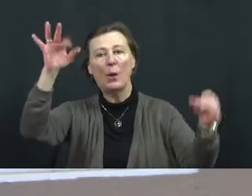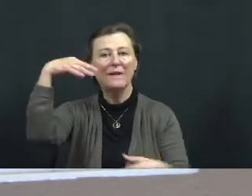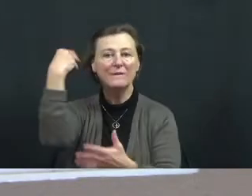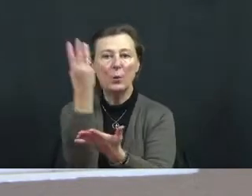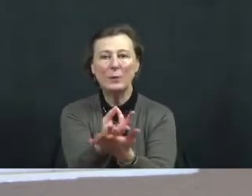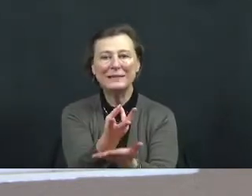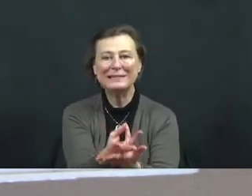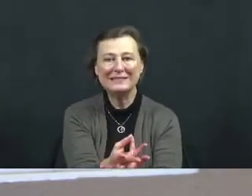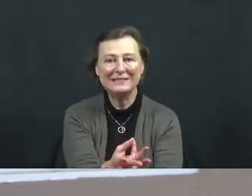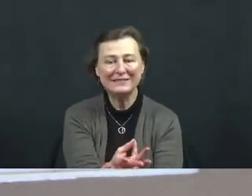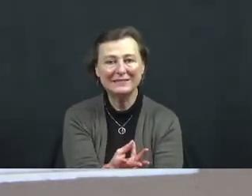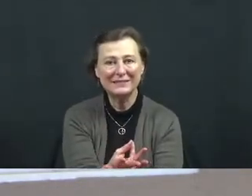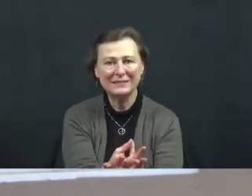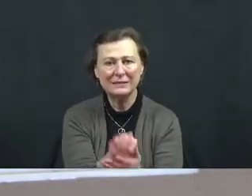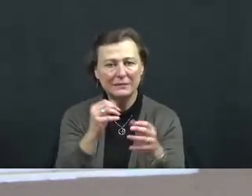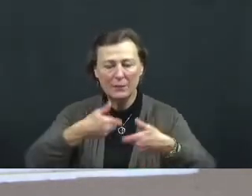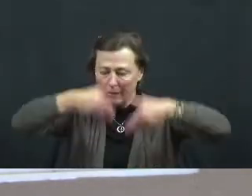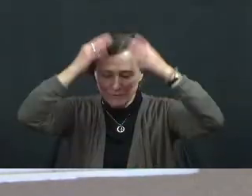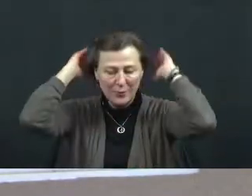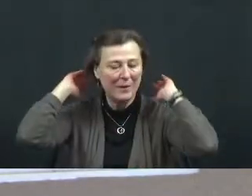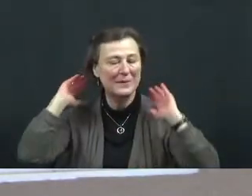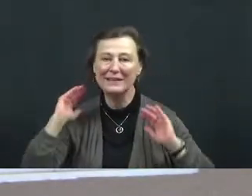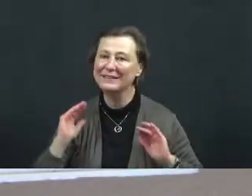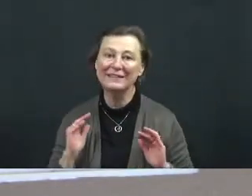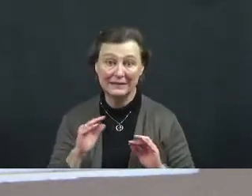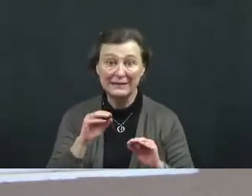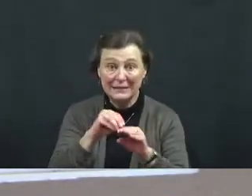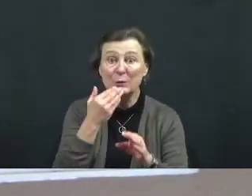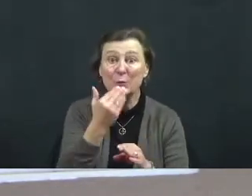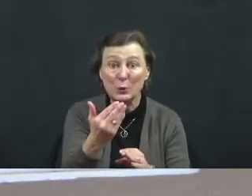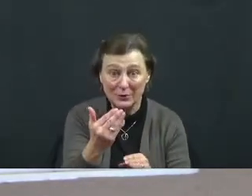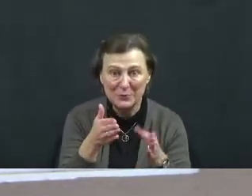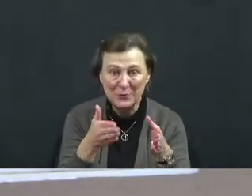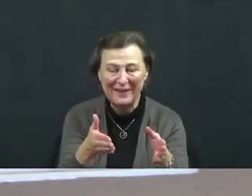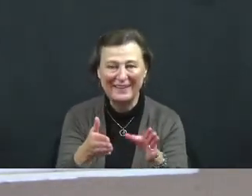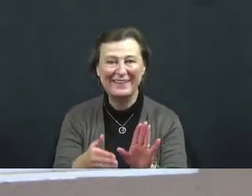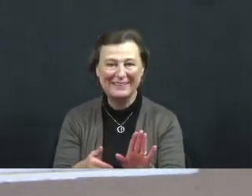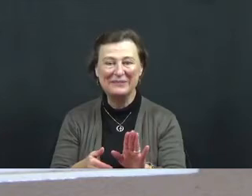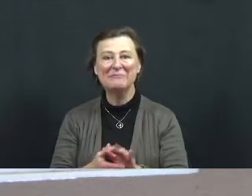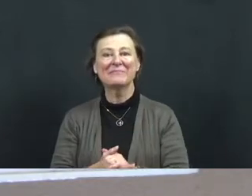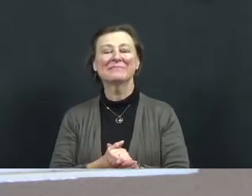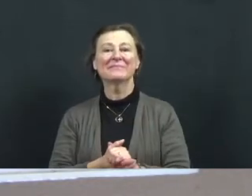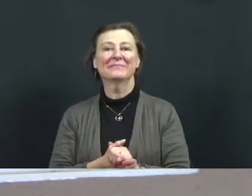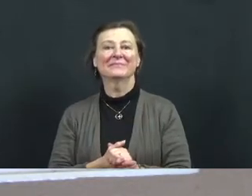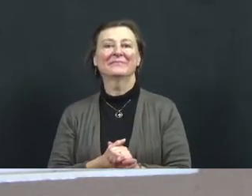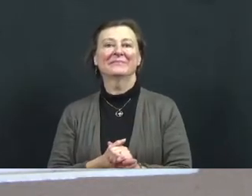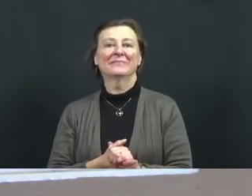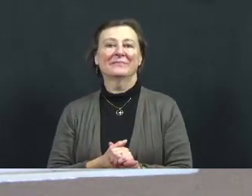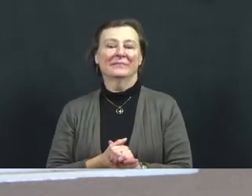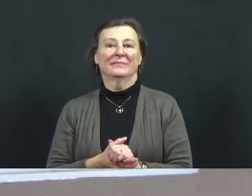It's overwhelming. In a good way.